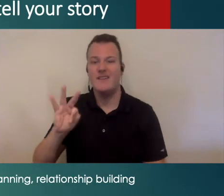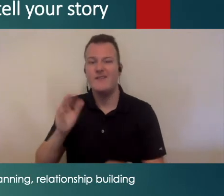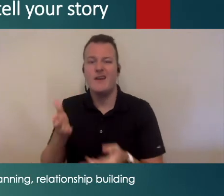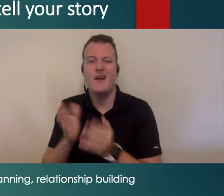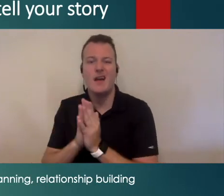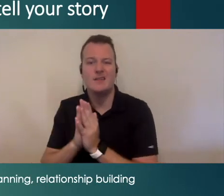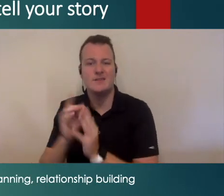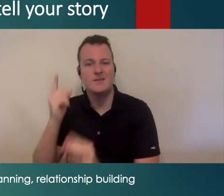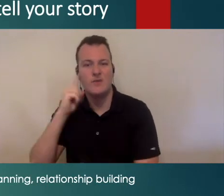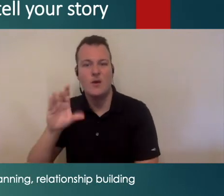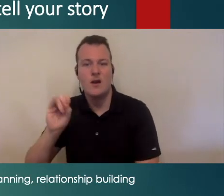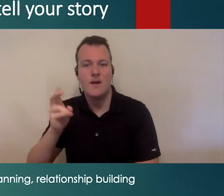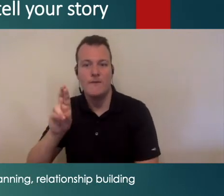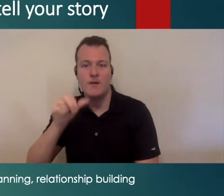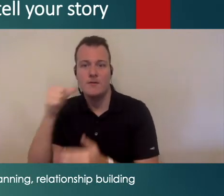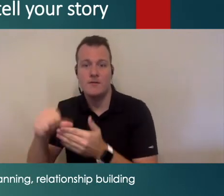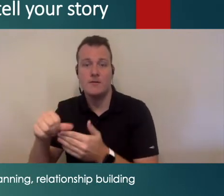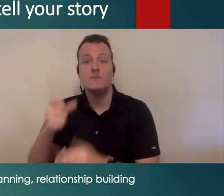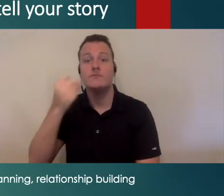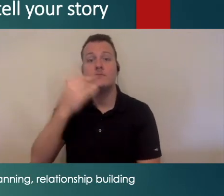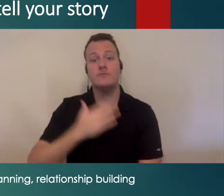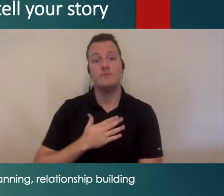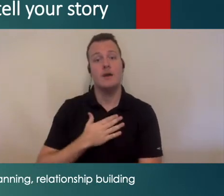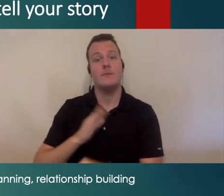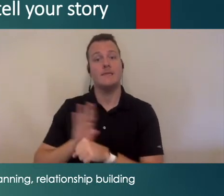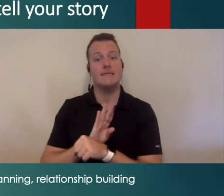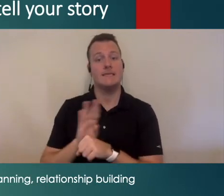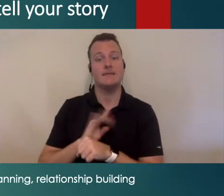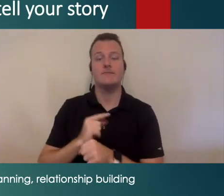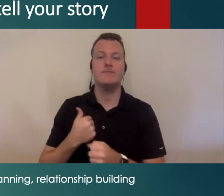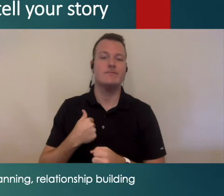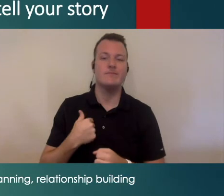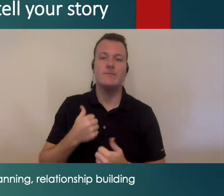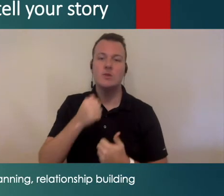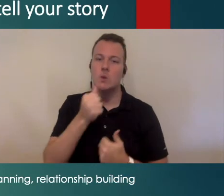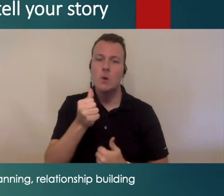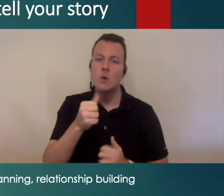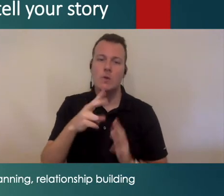it. So in a practice site like myself, I don't necessarily want to read through a